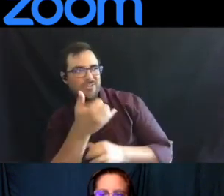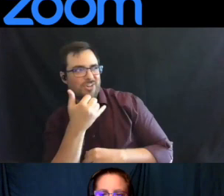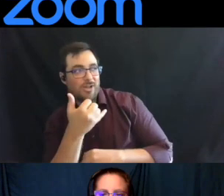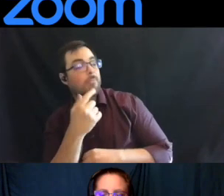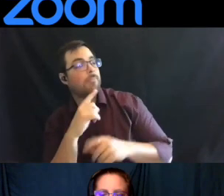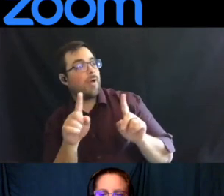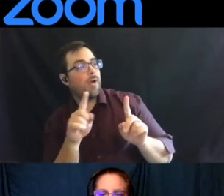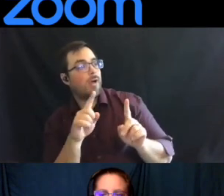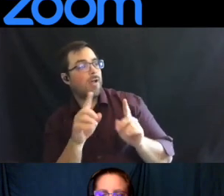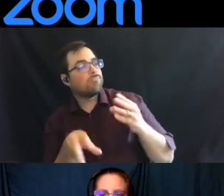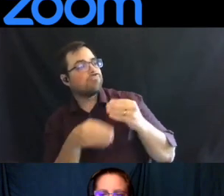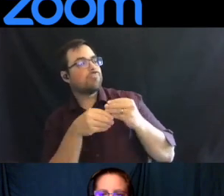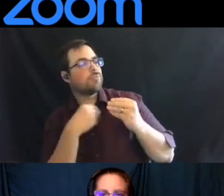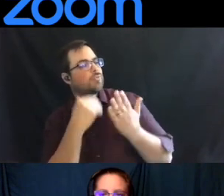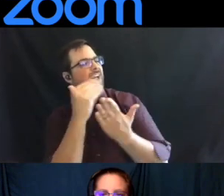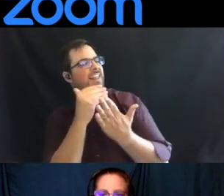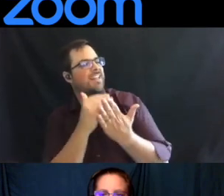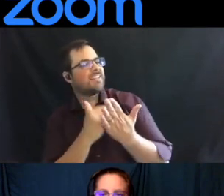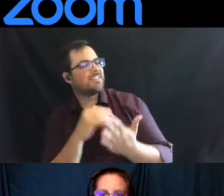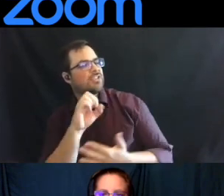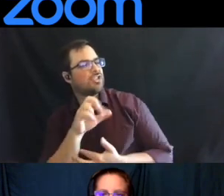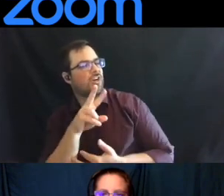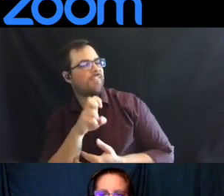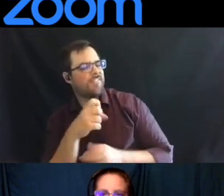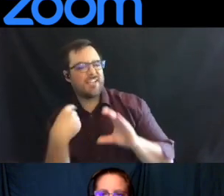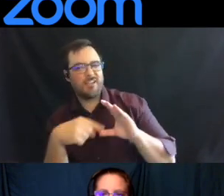they're at least getting the information about the resources that are available, the